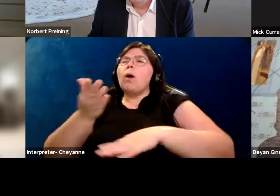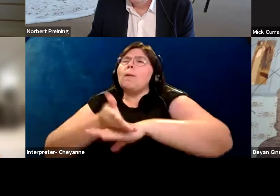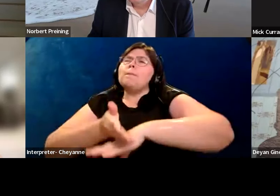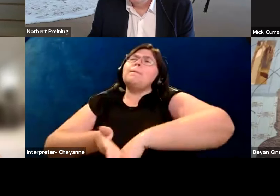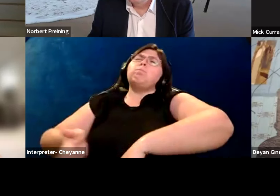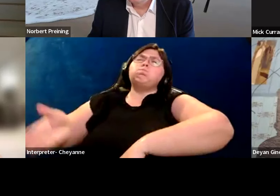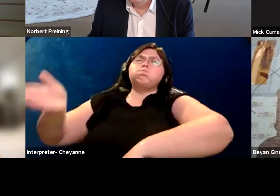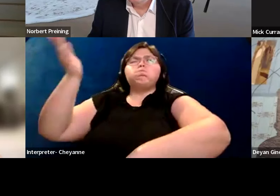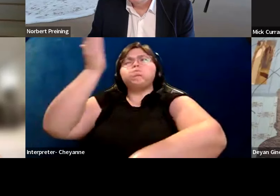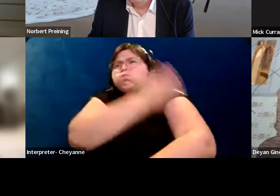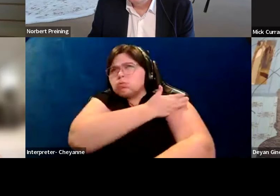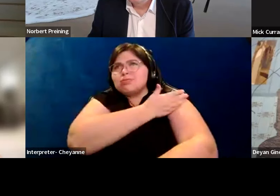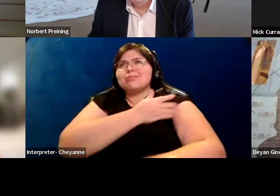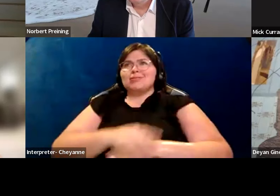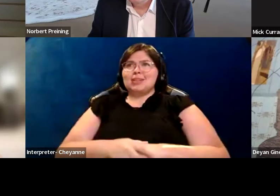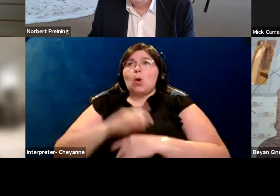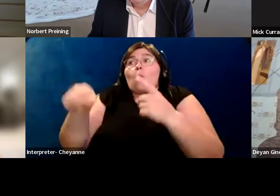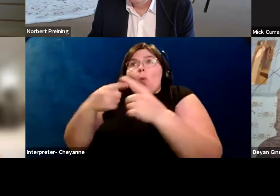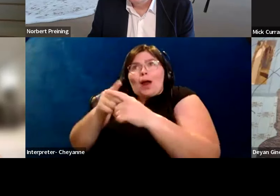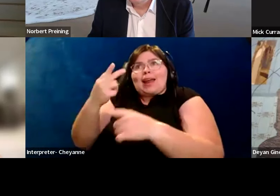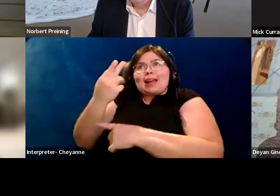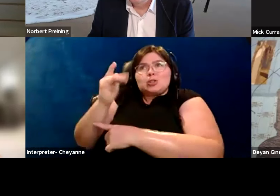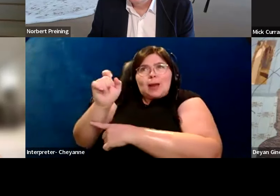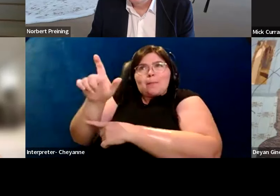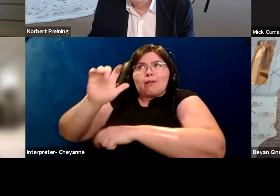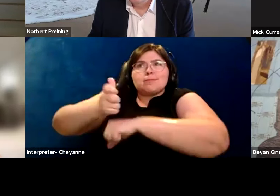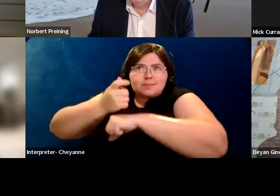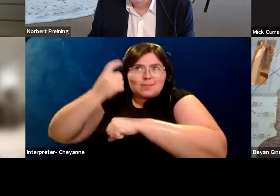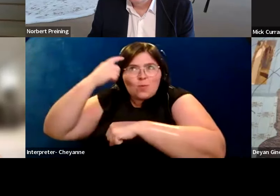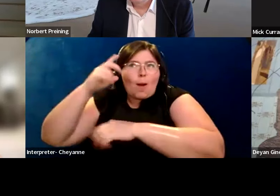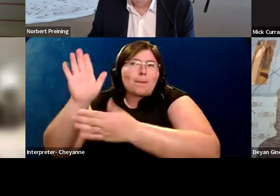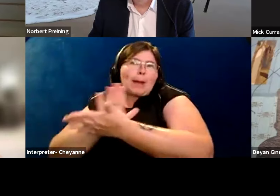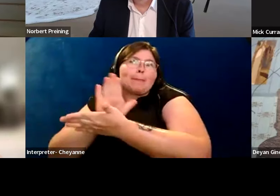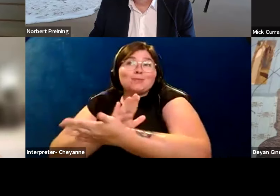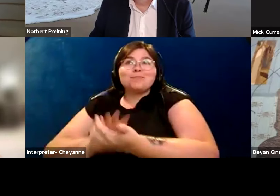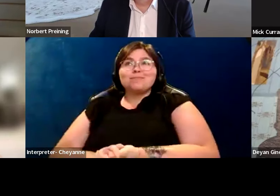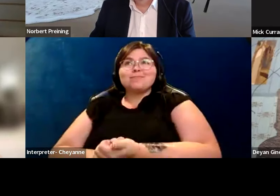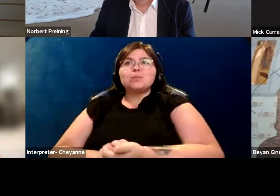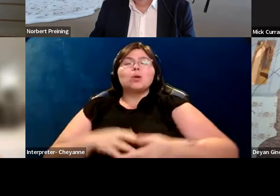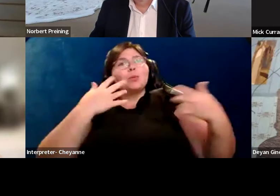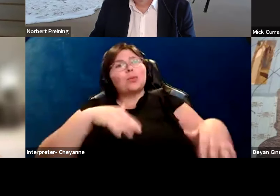working with papers in HTML format. Thanks for sharing that.